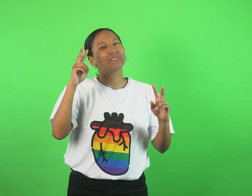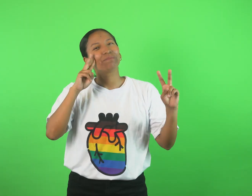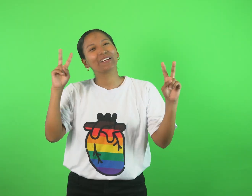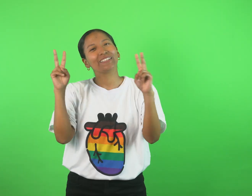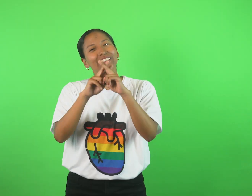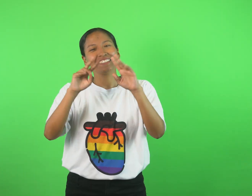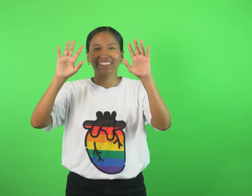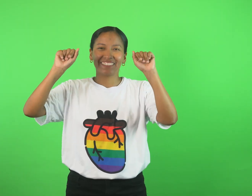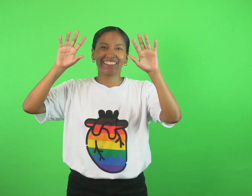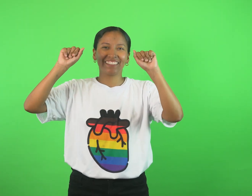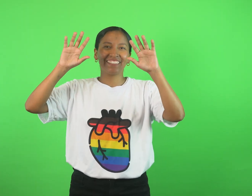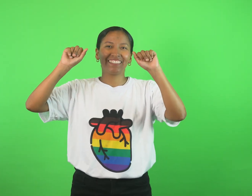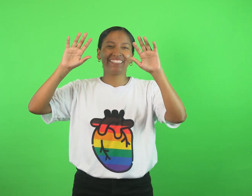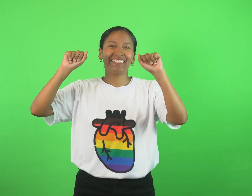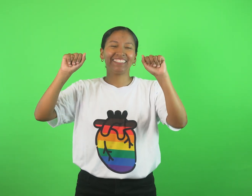See you!